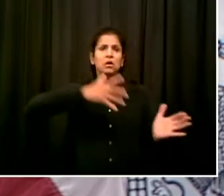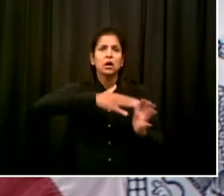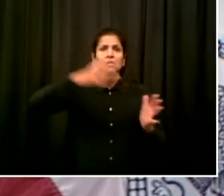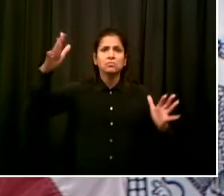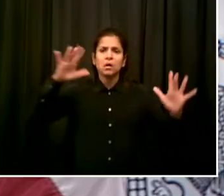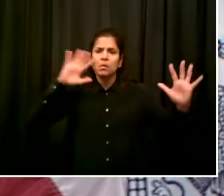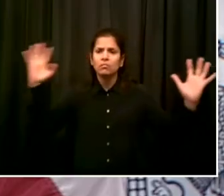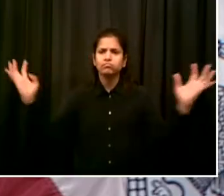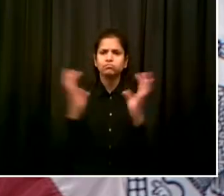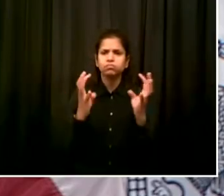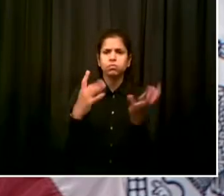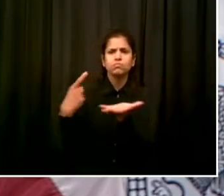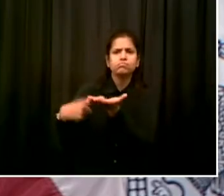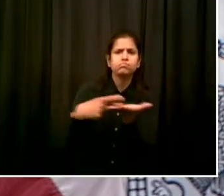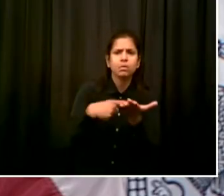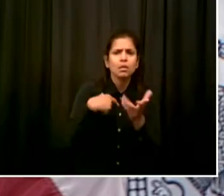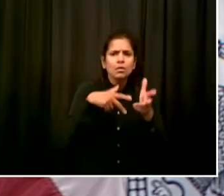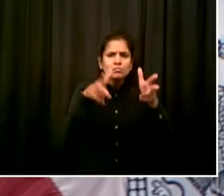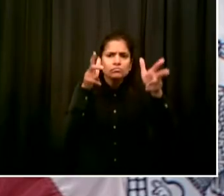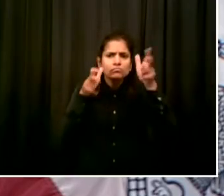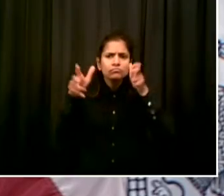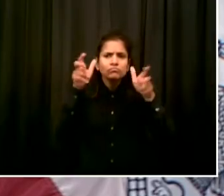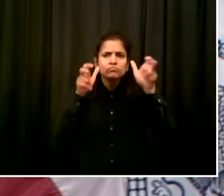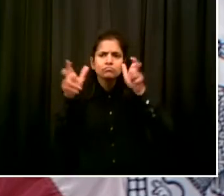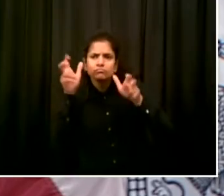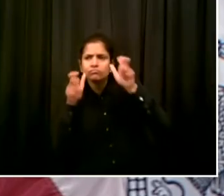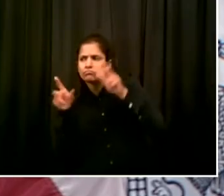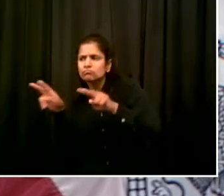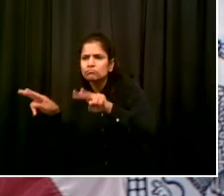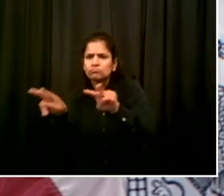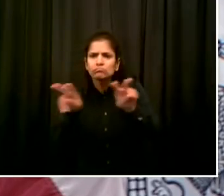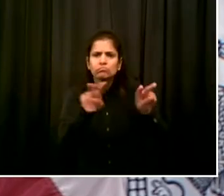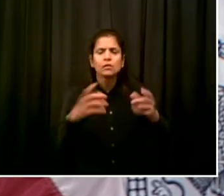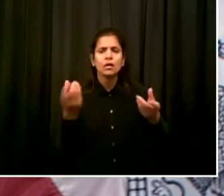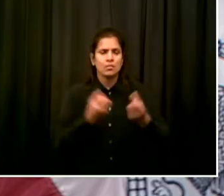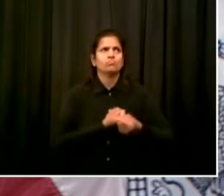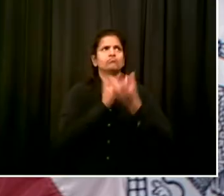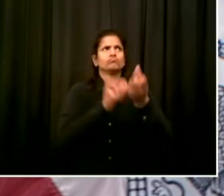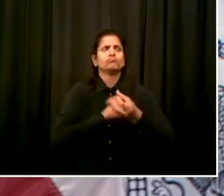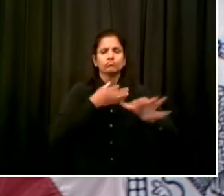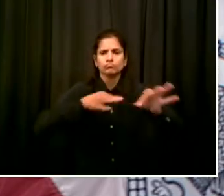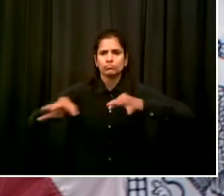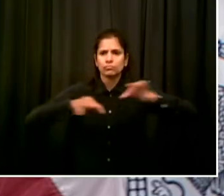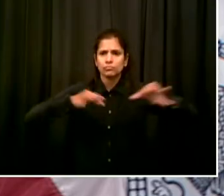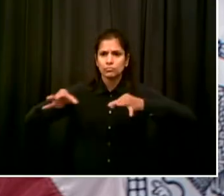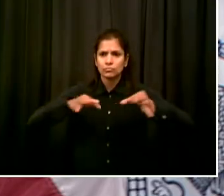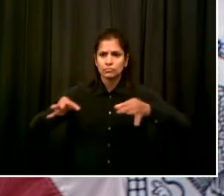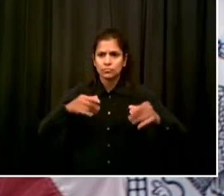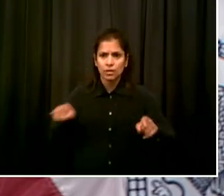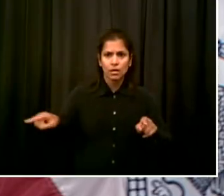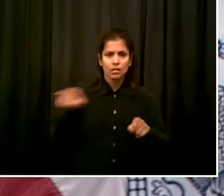CAN HEAR THEIR NEEDS AND THIS TIME OF CHALLENGE AND ORWK WITH THEM FOR A PEACEFUL CITY AND A